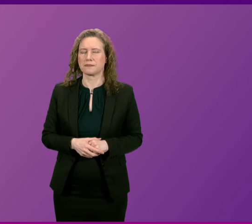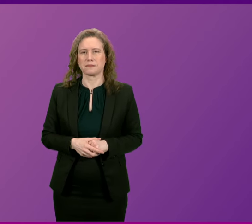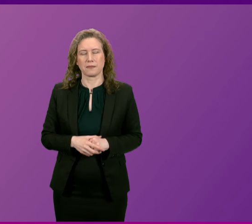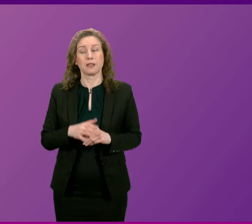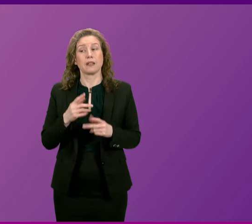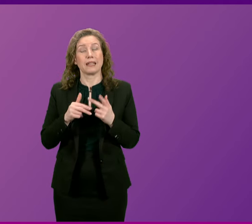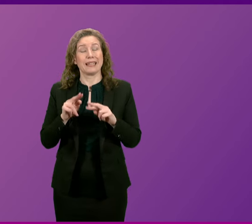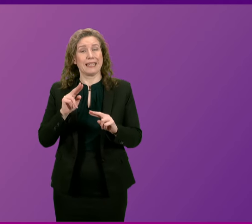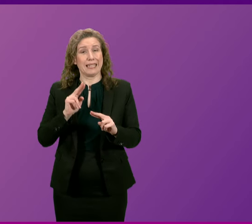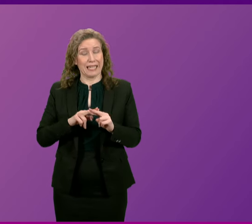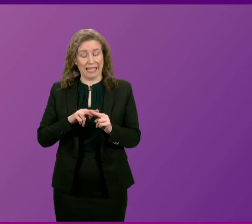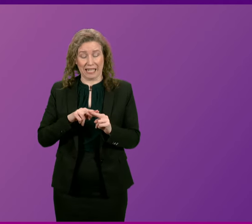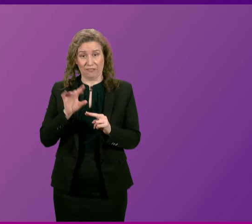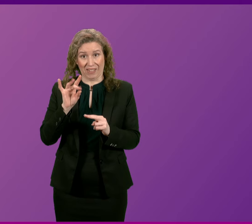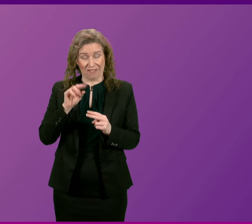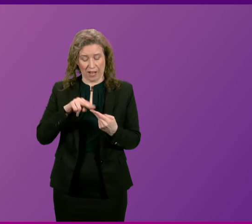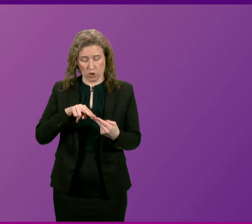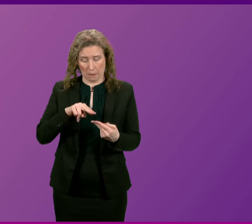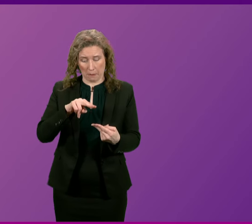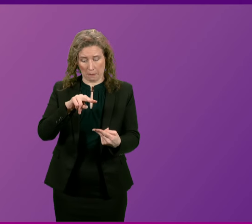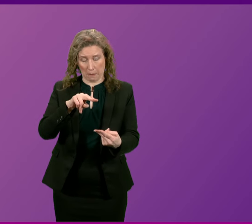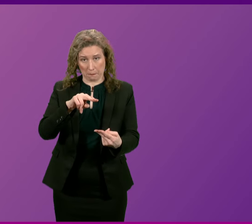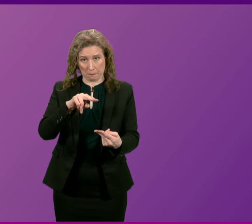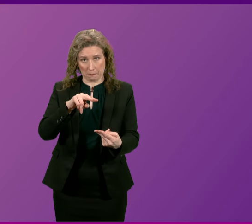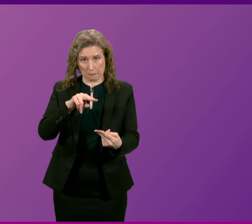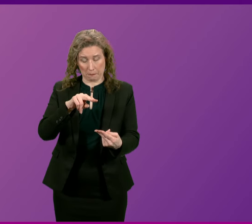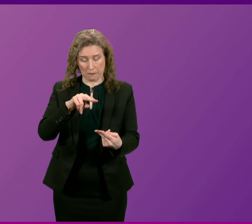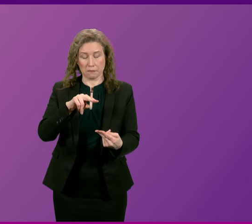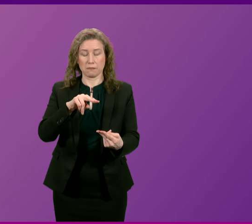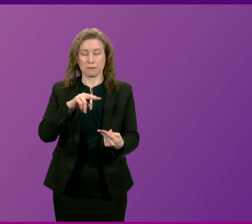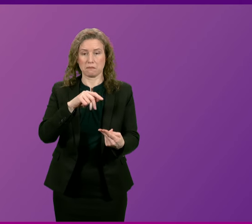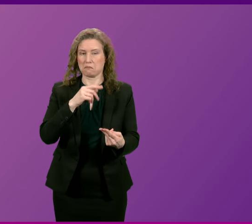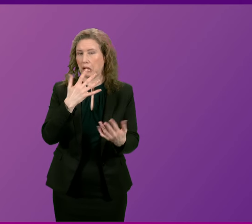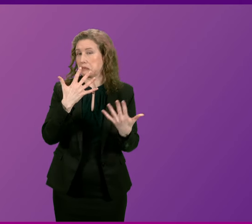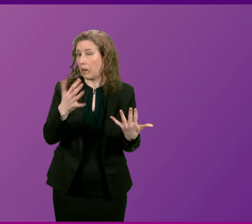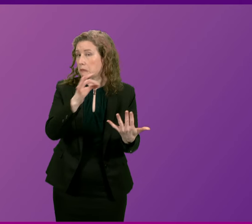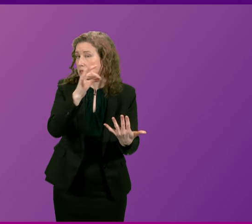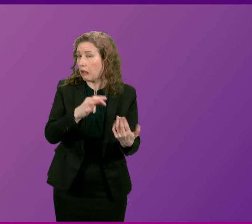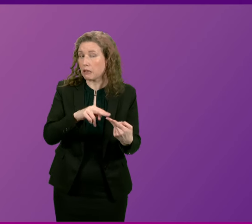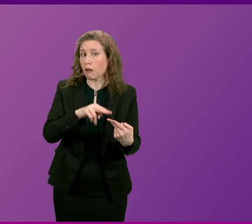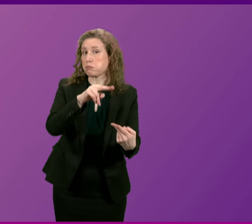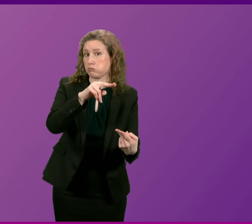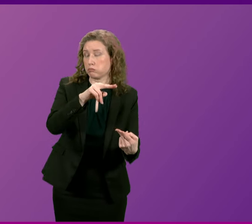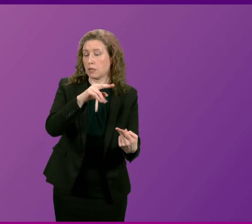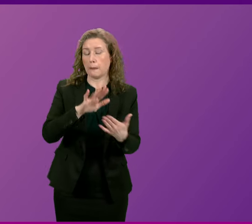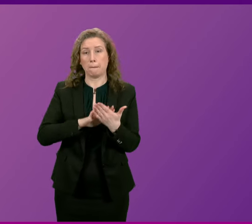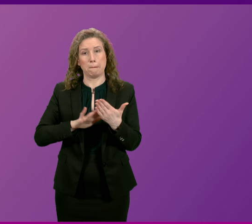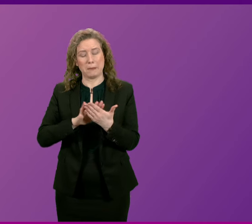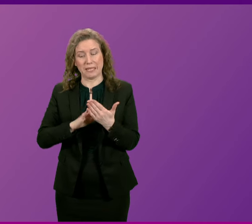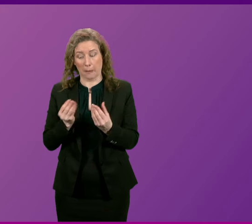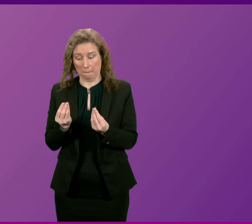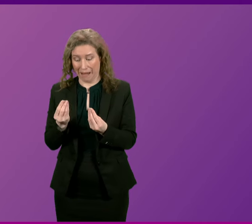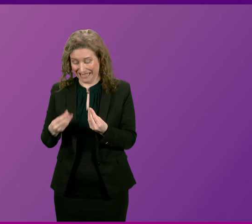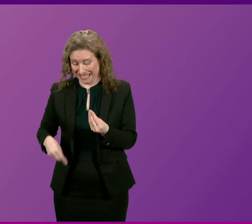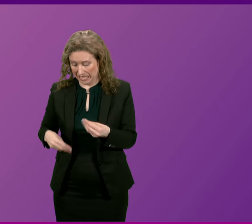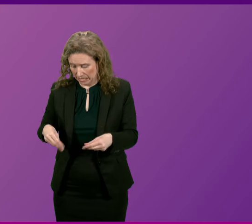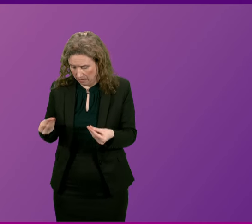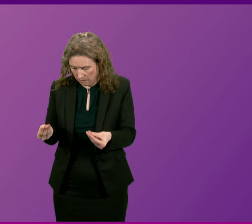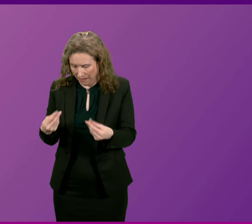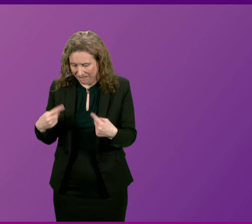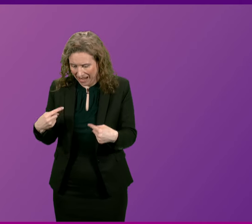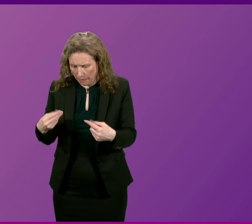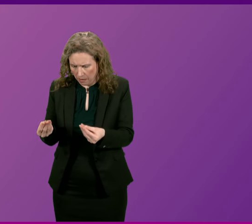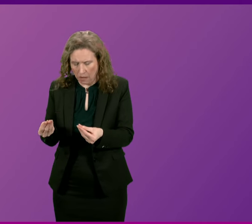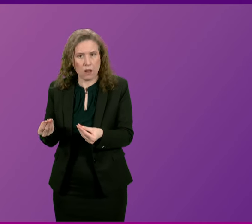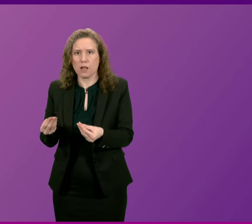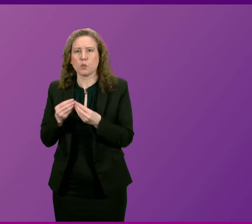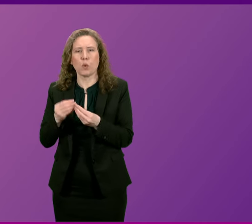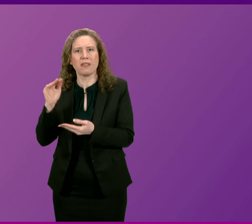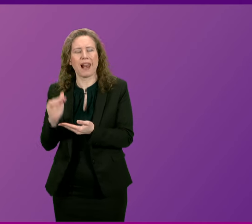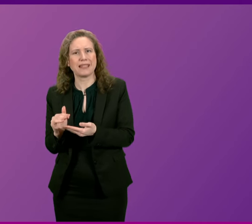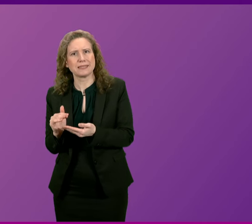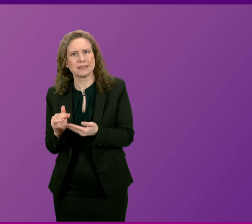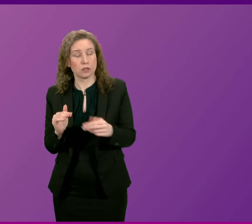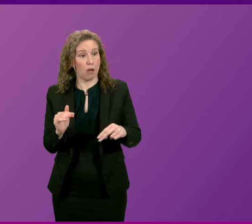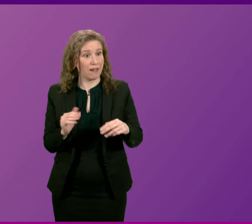If inflation rises by 10 per cent, the value of the money available to spend reduces. I want to